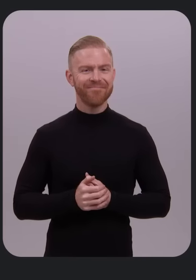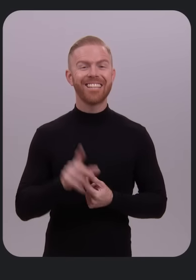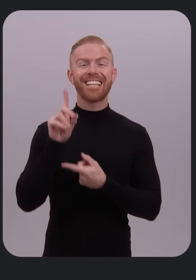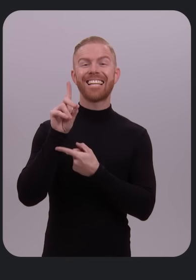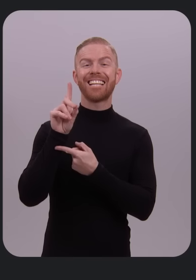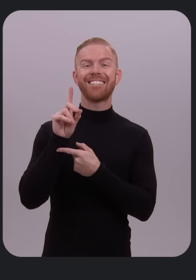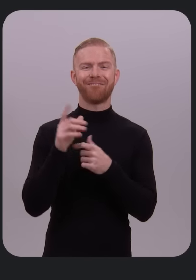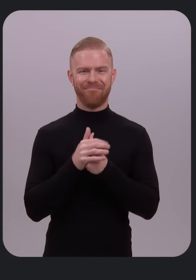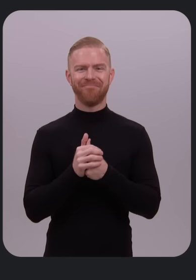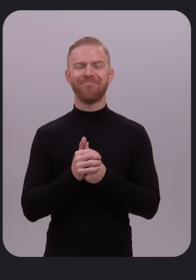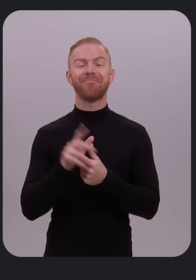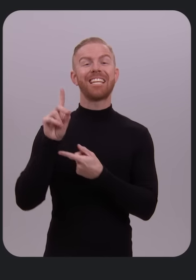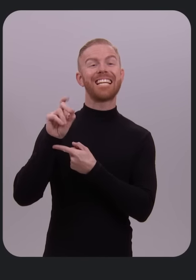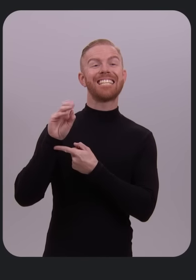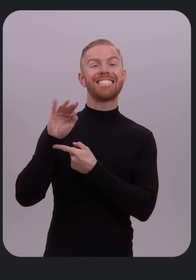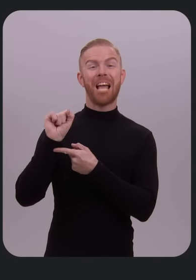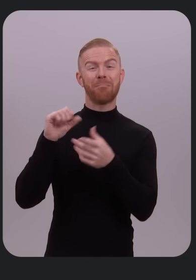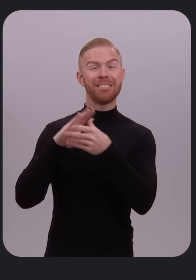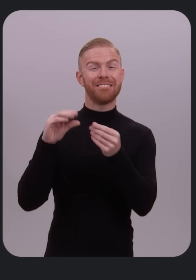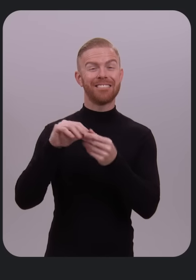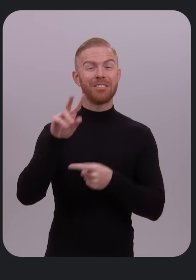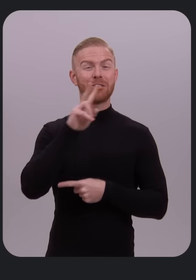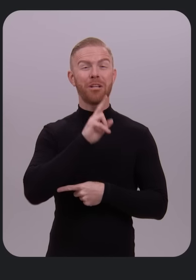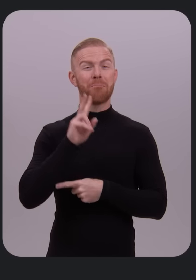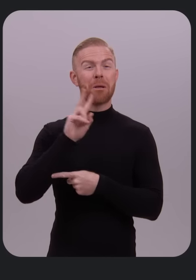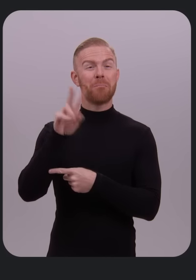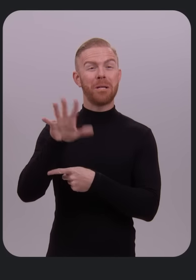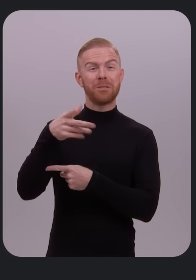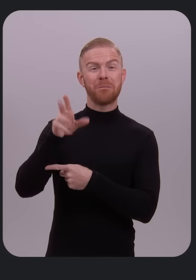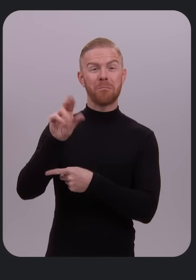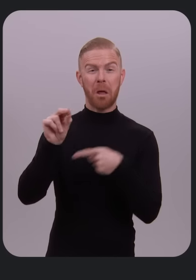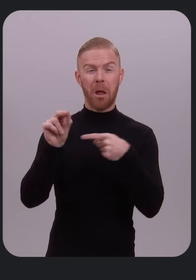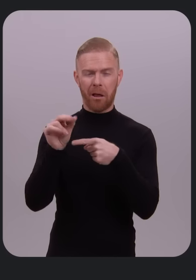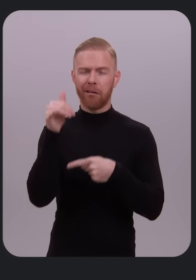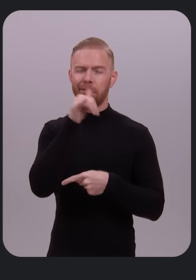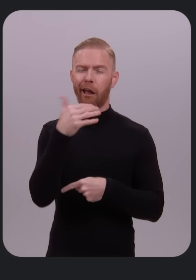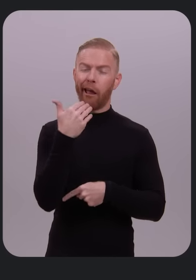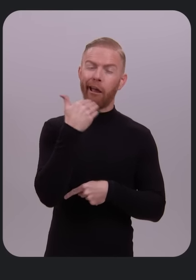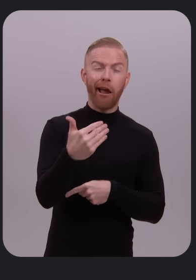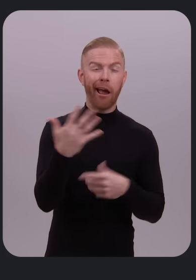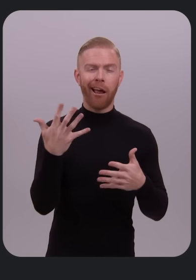Now, as you heard from Demis, Gemini 2.5 Pro is incredible at coding.